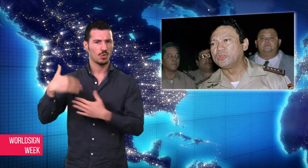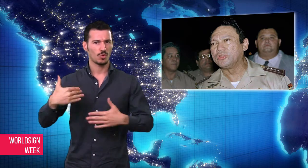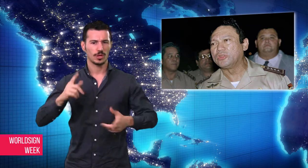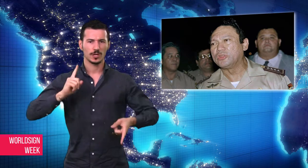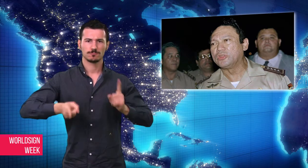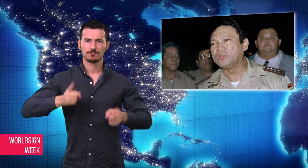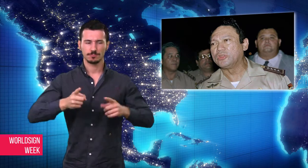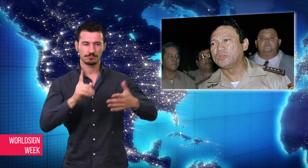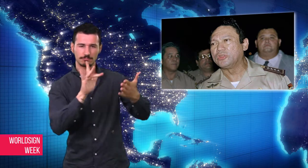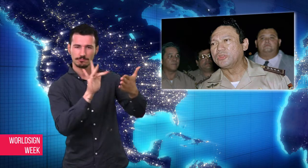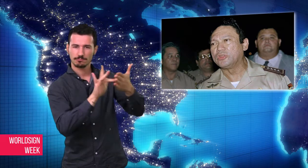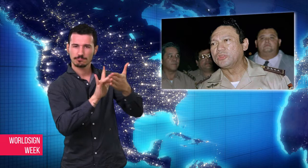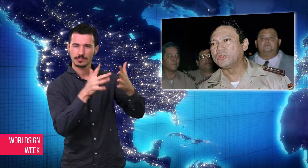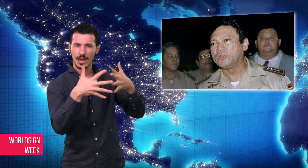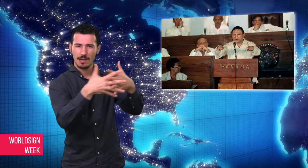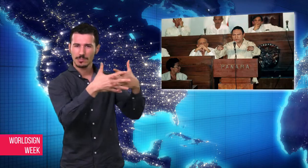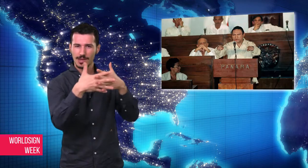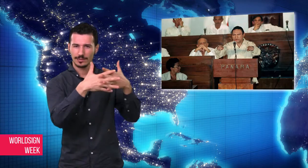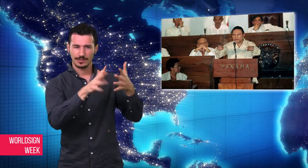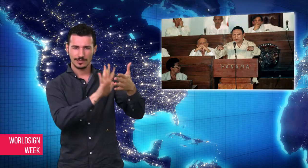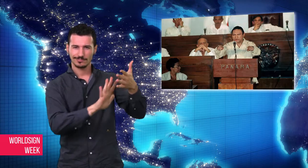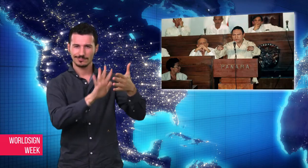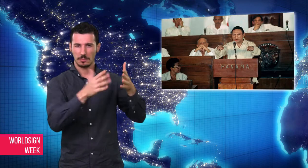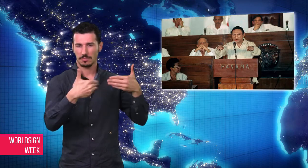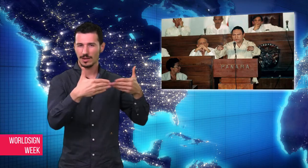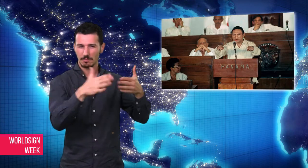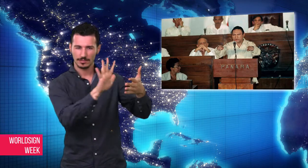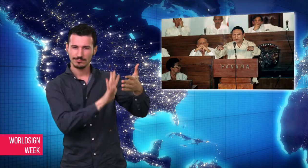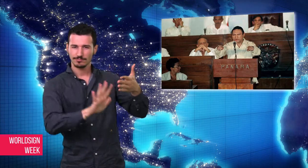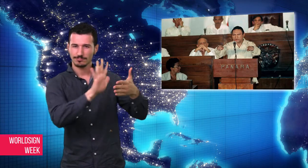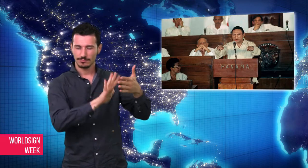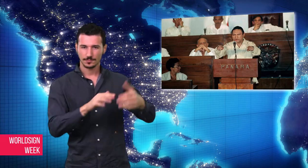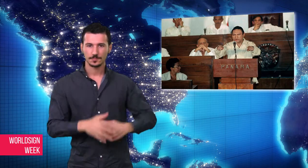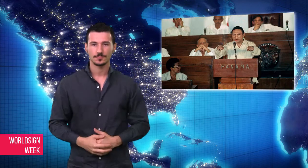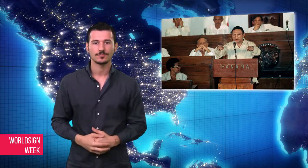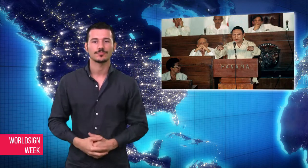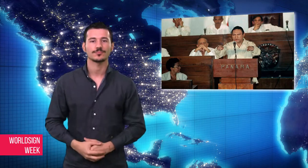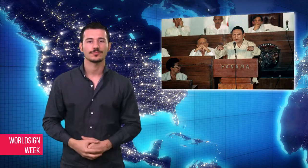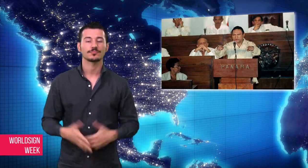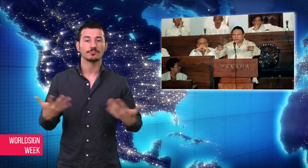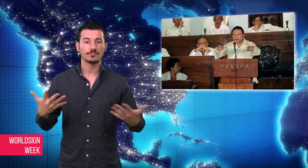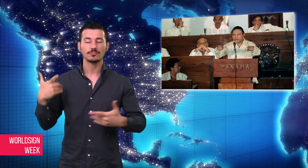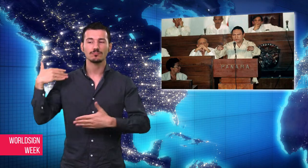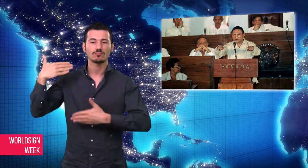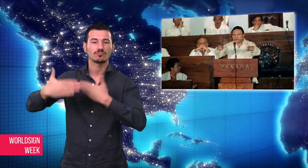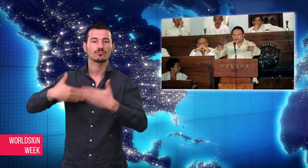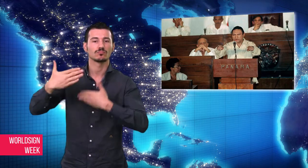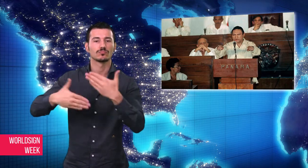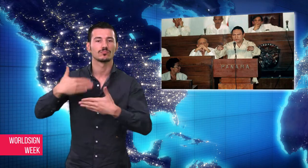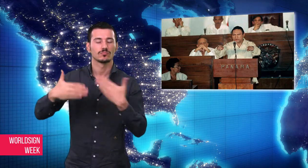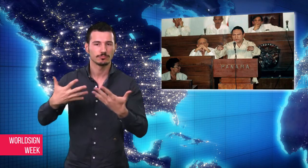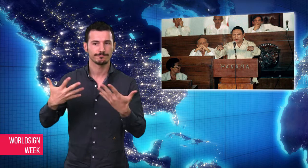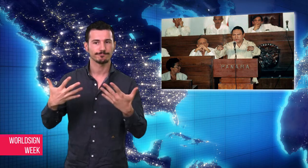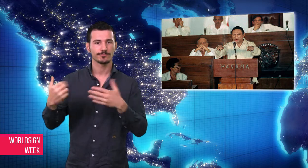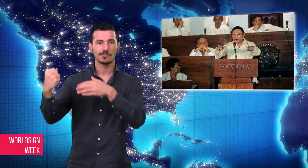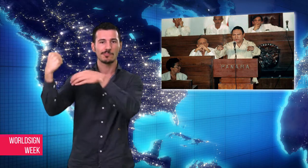with an iron fist - until his removal from power in 1989 by their onetime